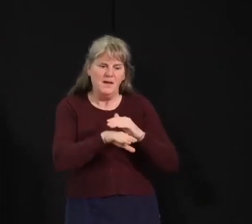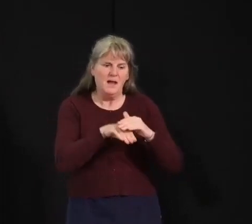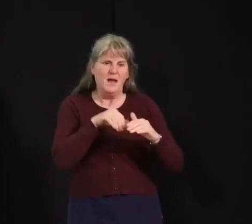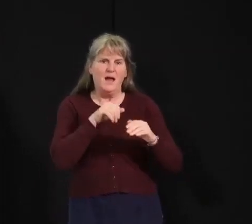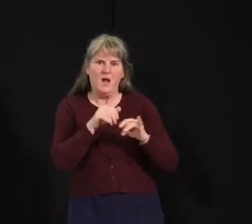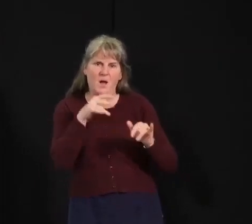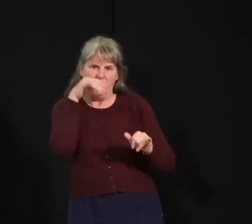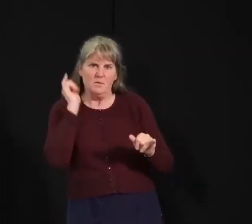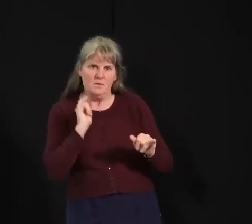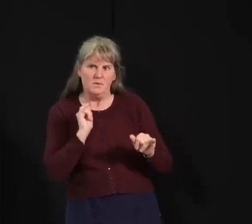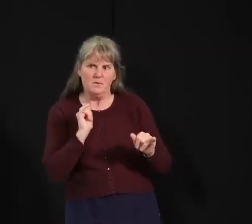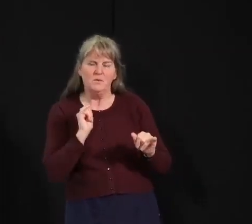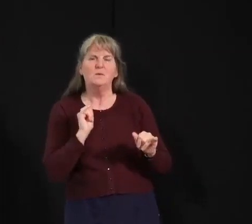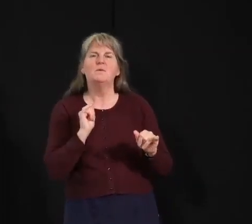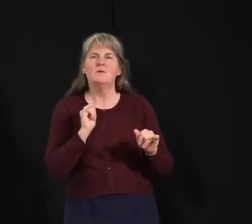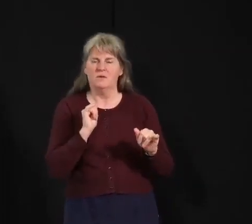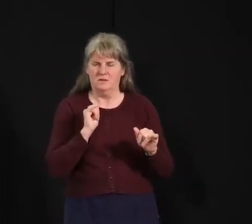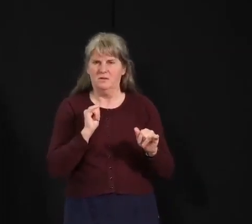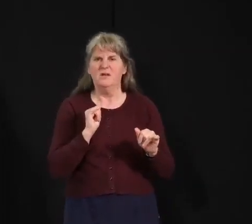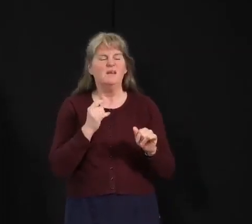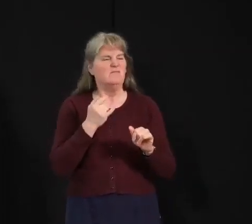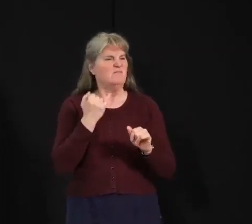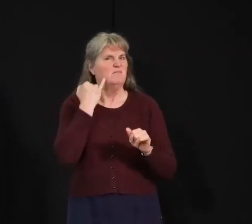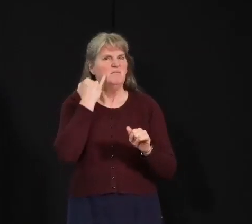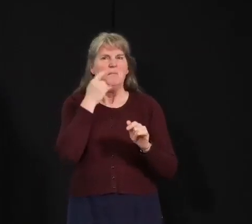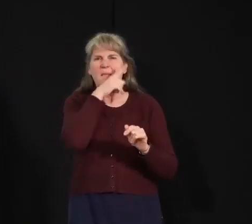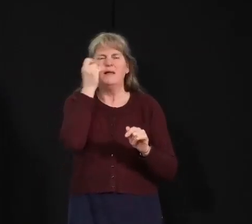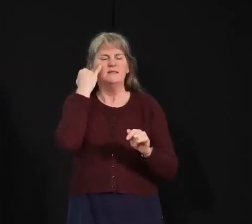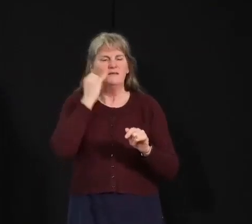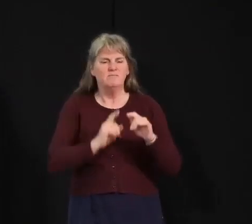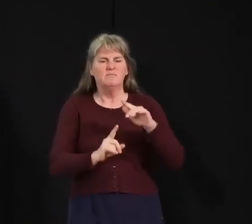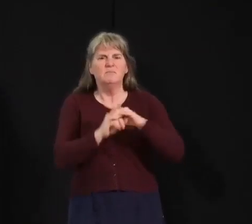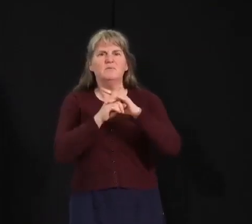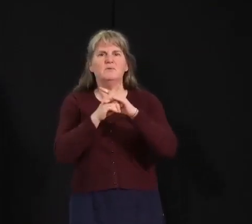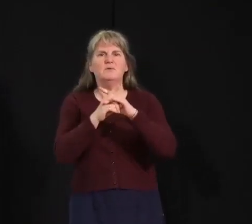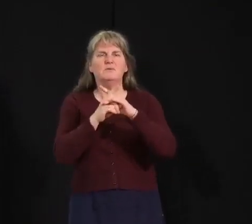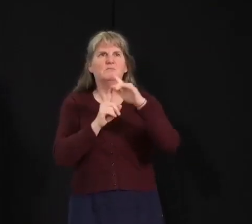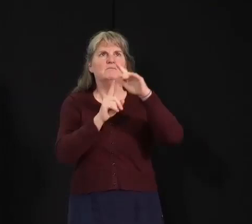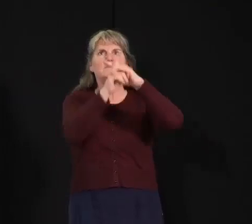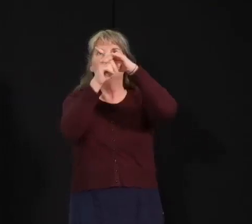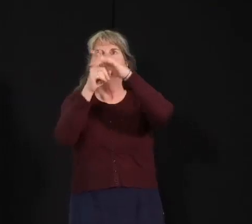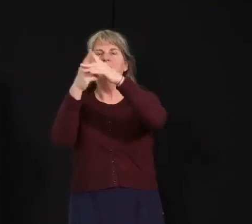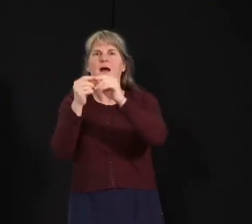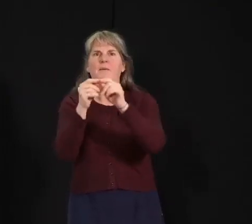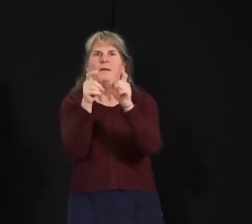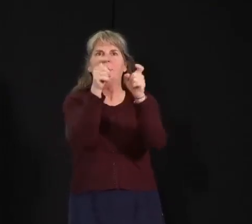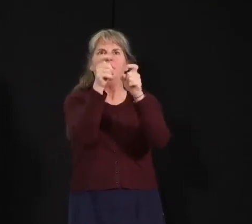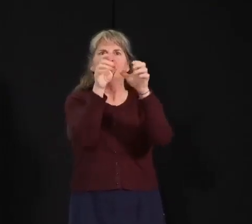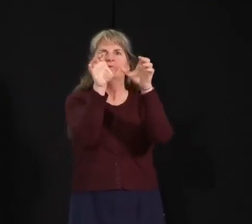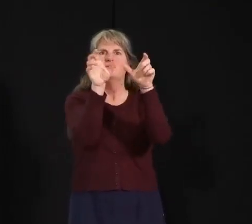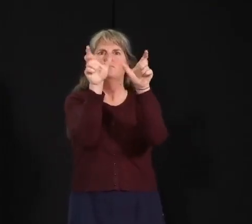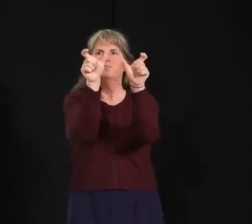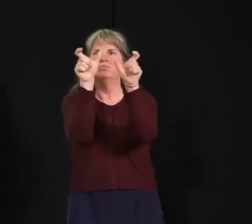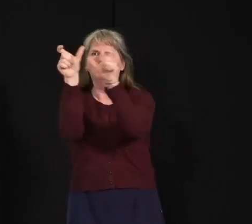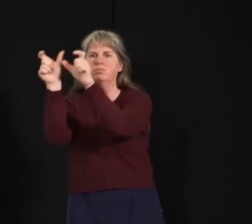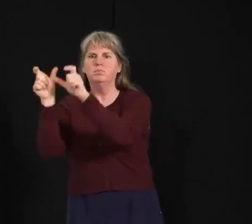epidemic. This means keeping the borders tight so that our healthcare and public health capacity continue